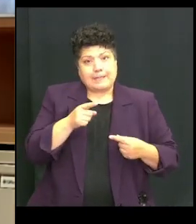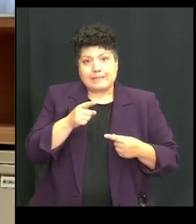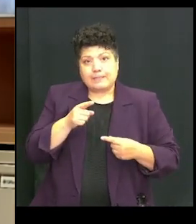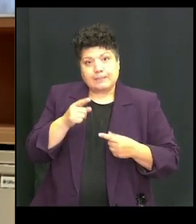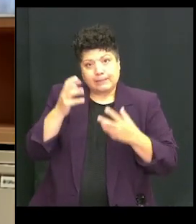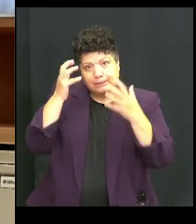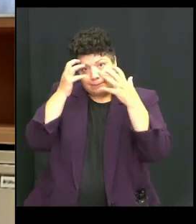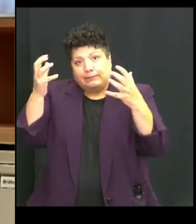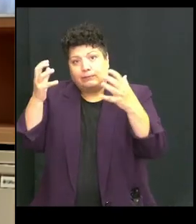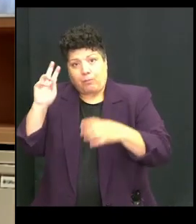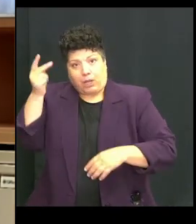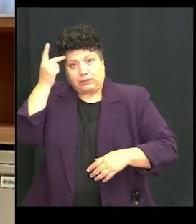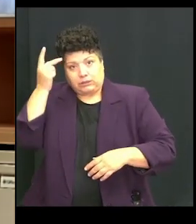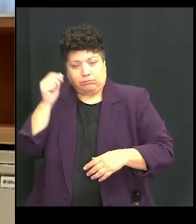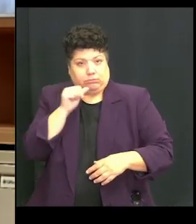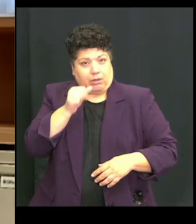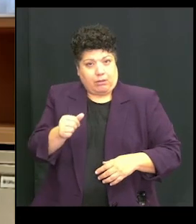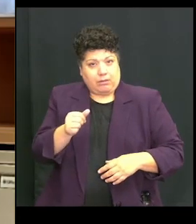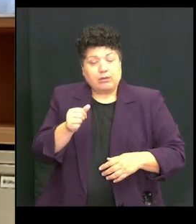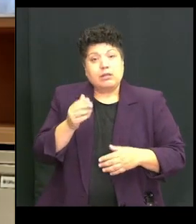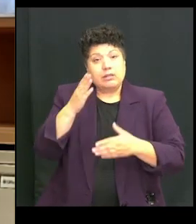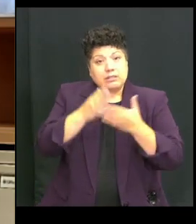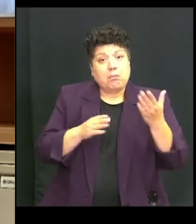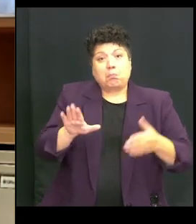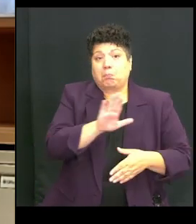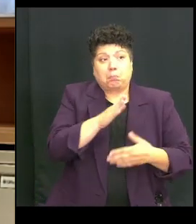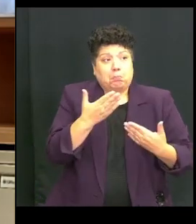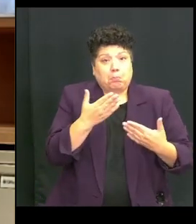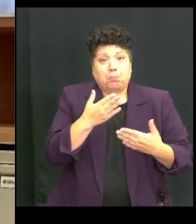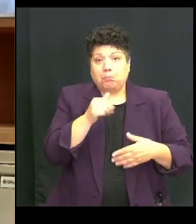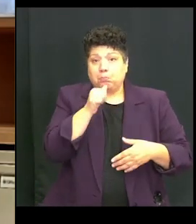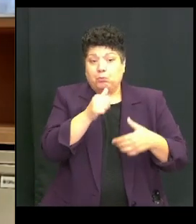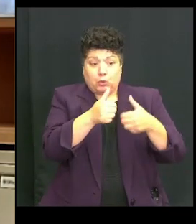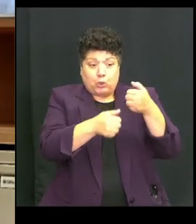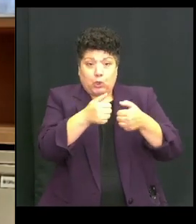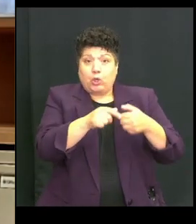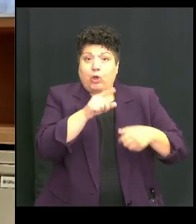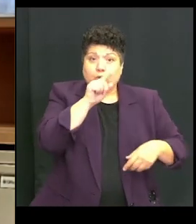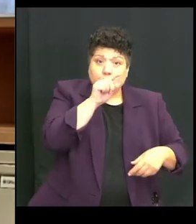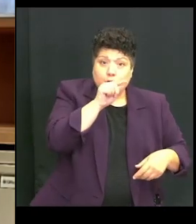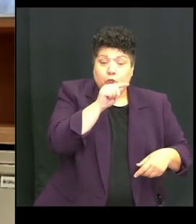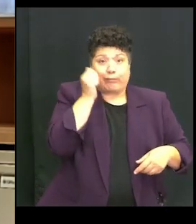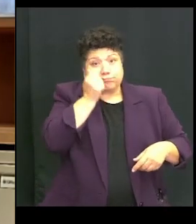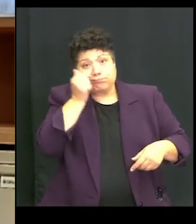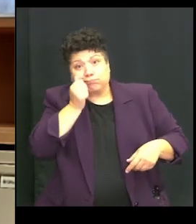So, there's a lot of people that are not on Twitter all the time being exposed to all this content,